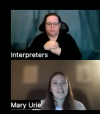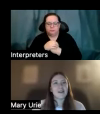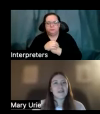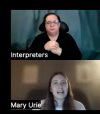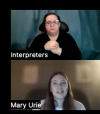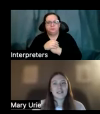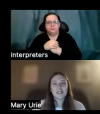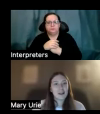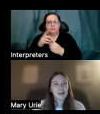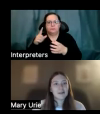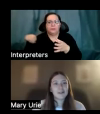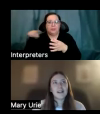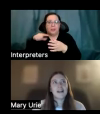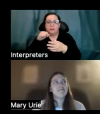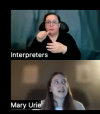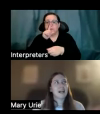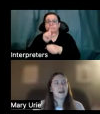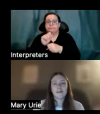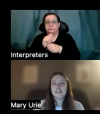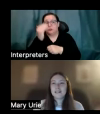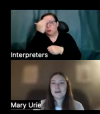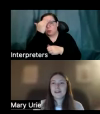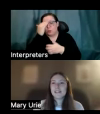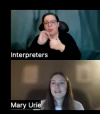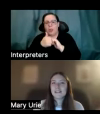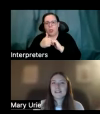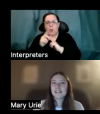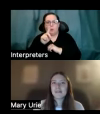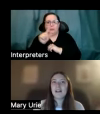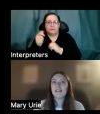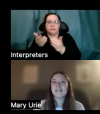don't actually know how the disability service system runs,